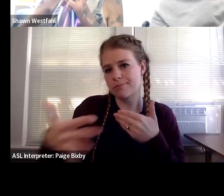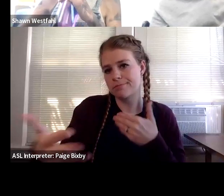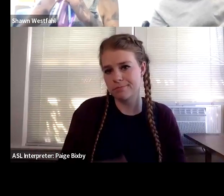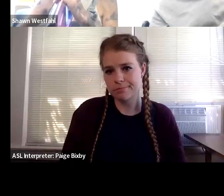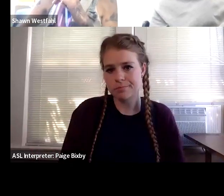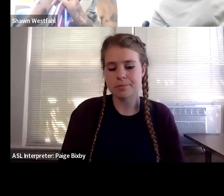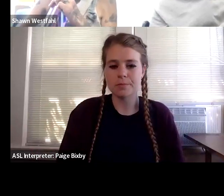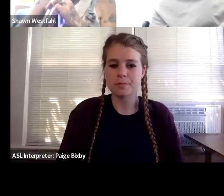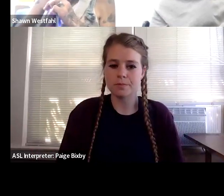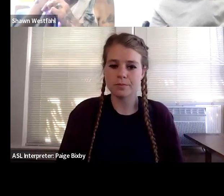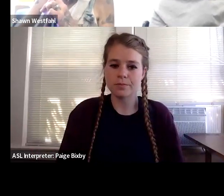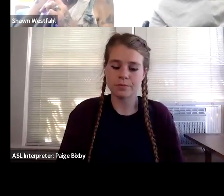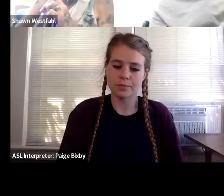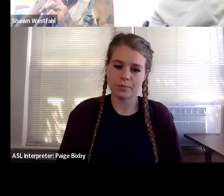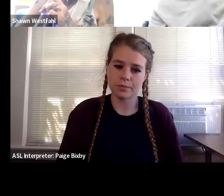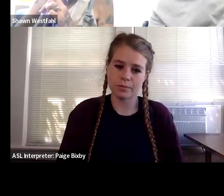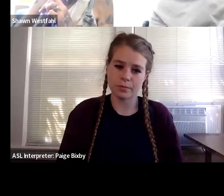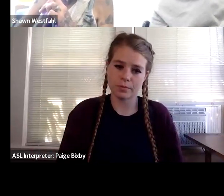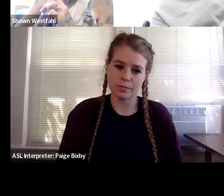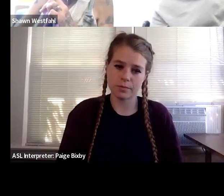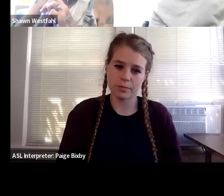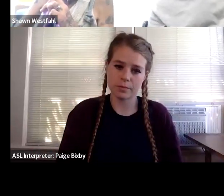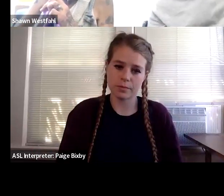and I think that's just the facts.